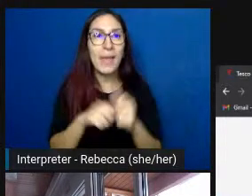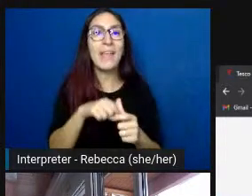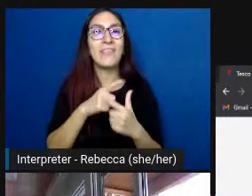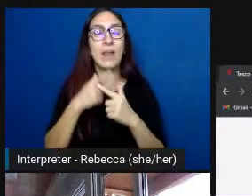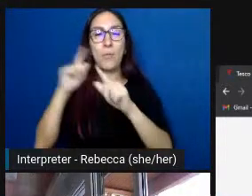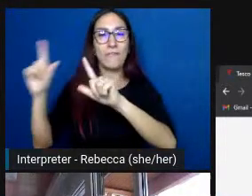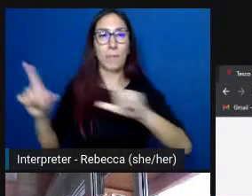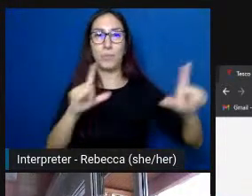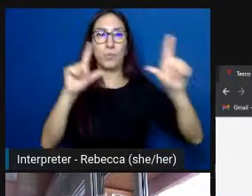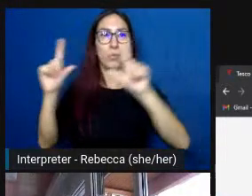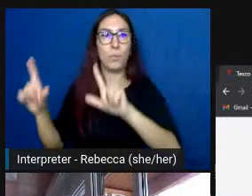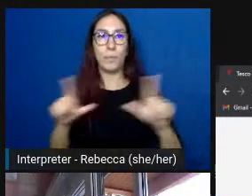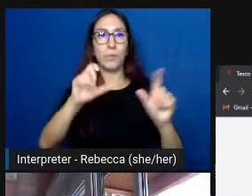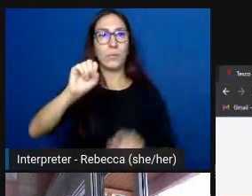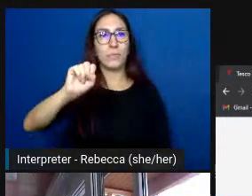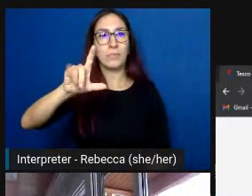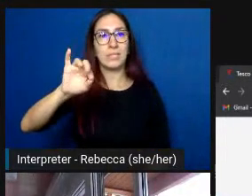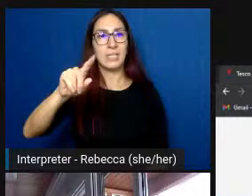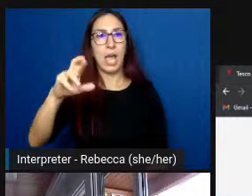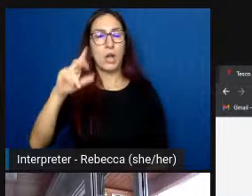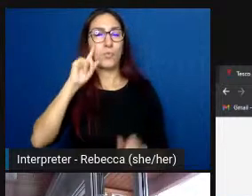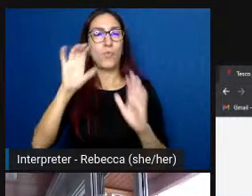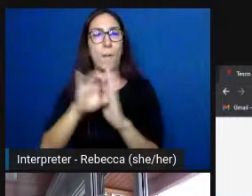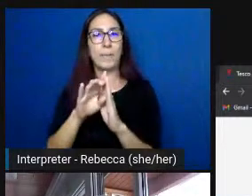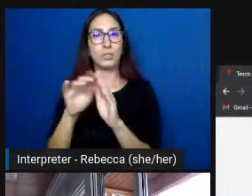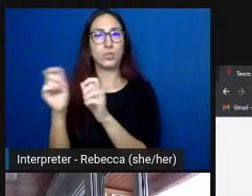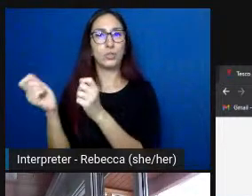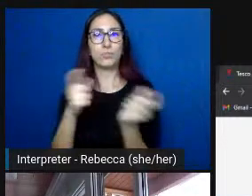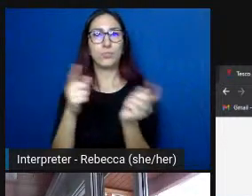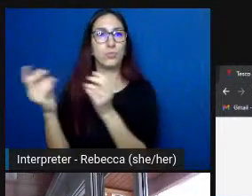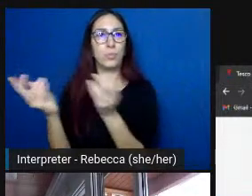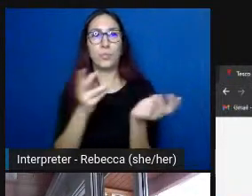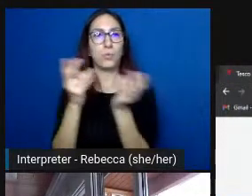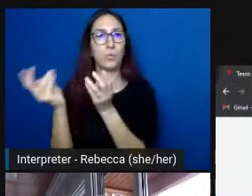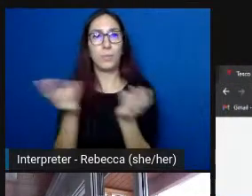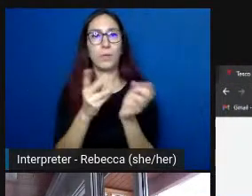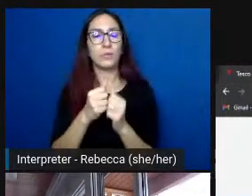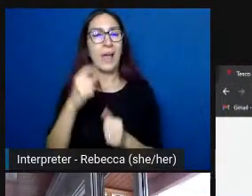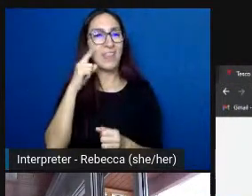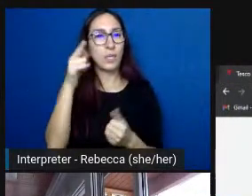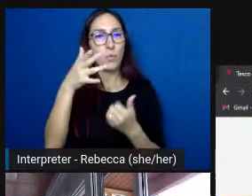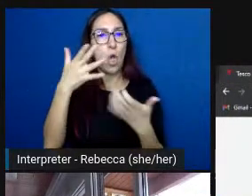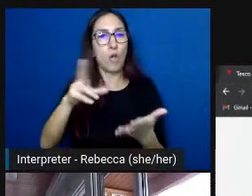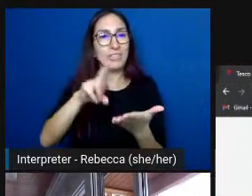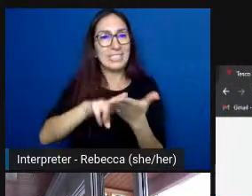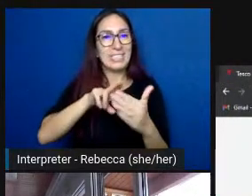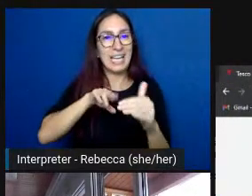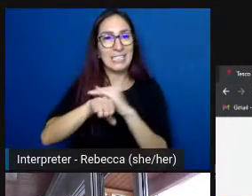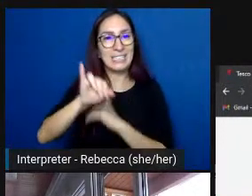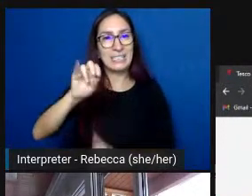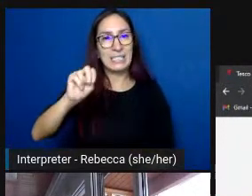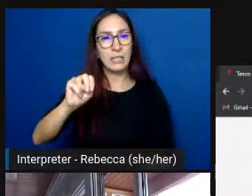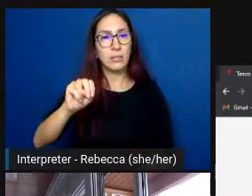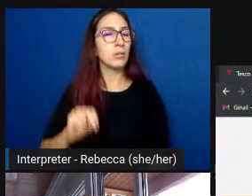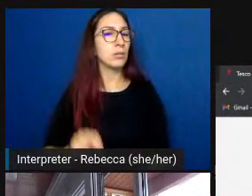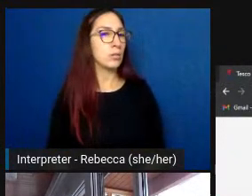English provide was not sure what language. That I did notice that it was sidle but I do not think you did I think you are